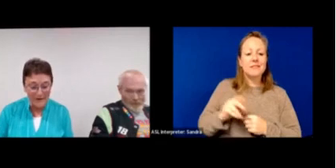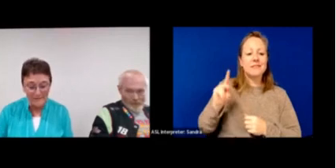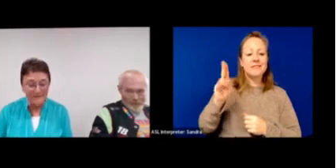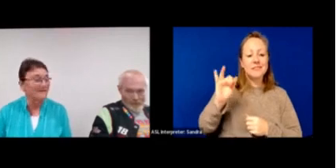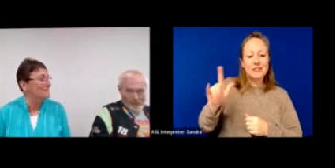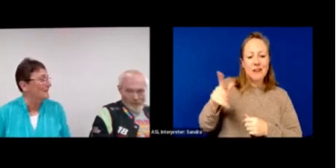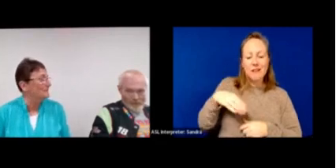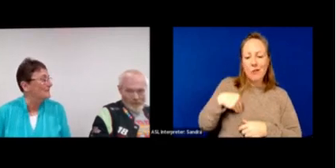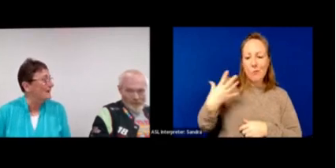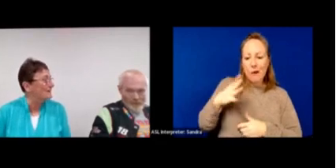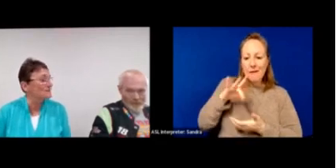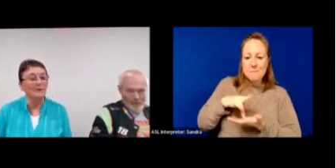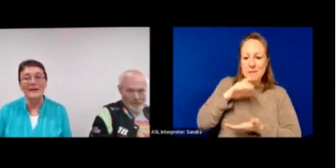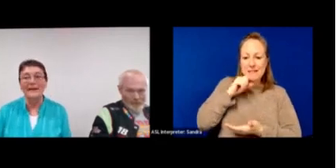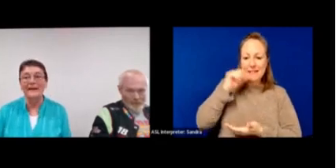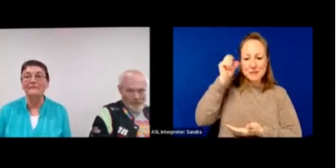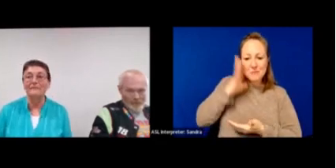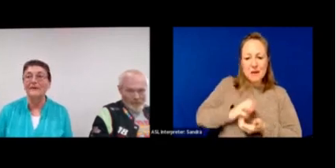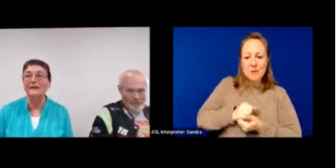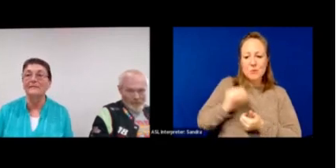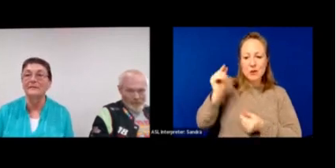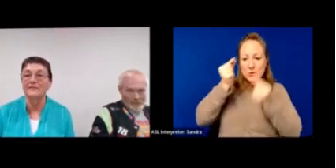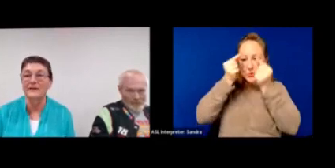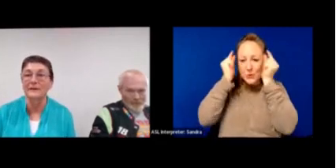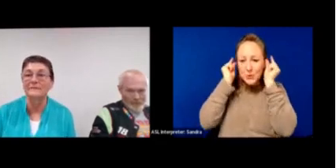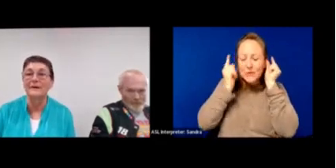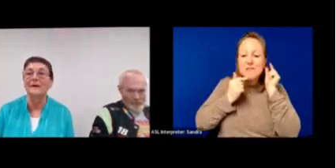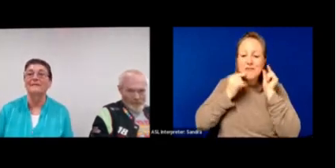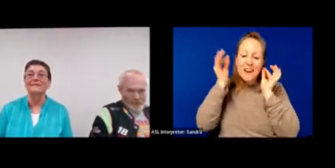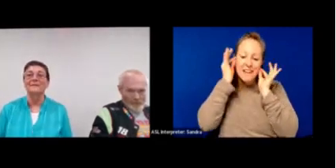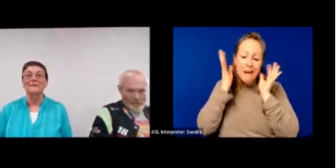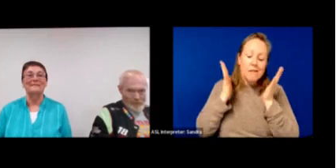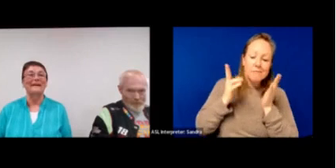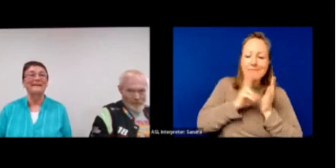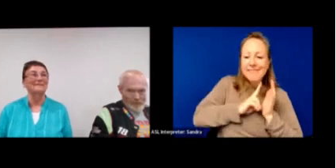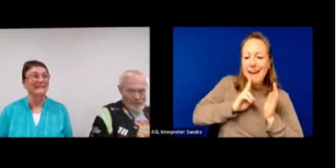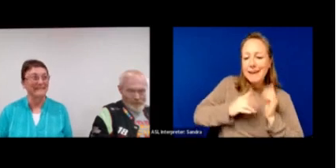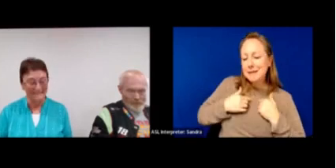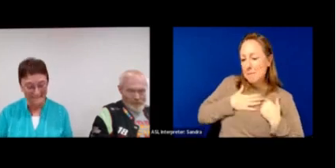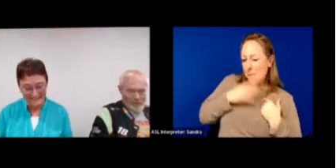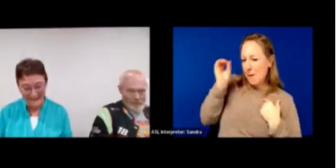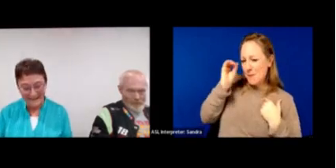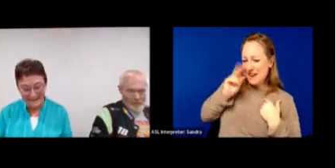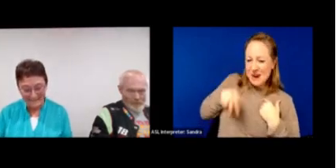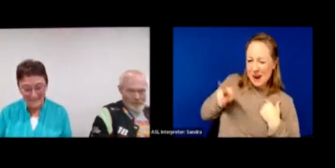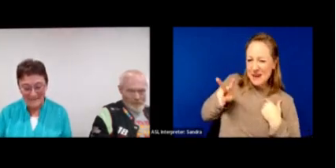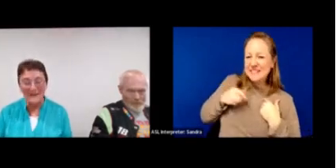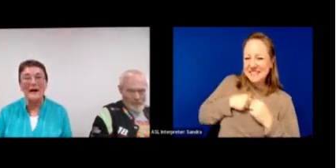white middle aged man with short red hair. Very nice looking gentleman, if I might say so myself. All right. So today,